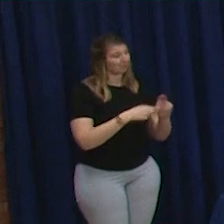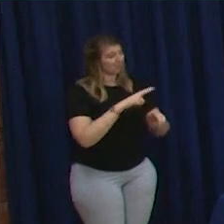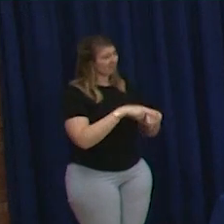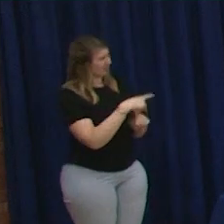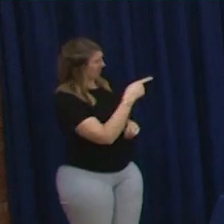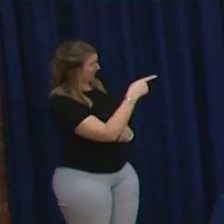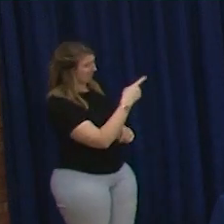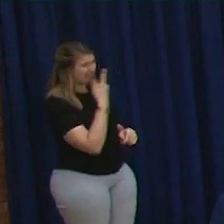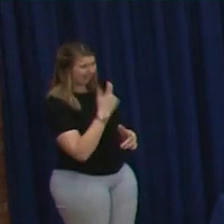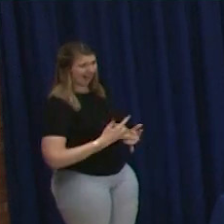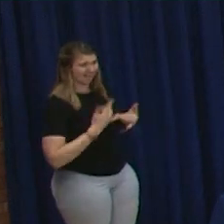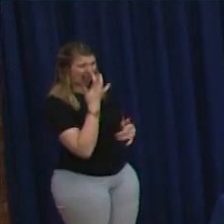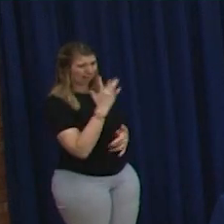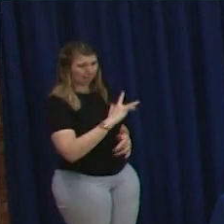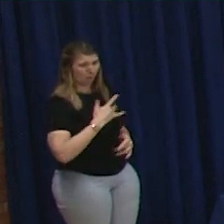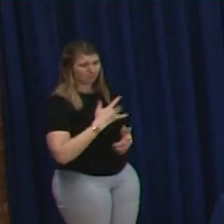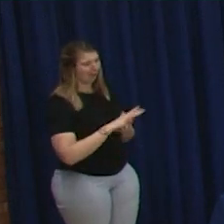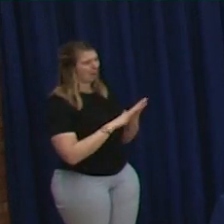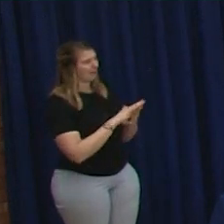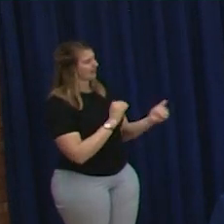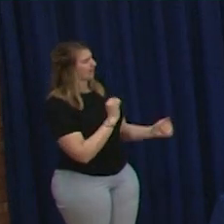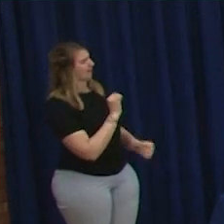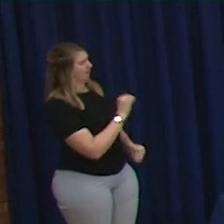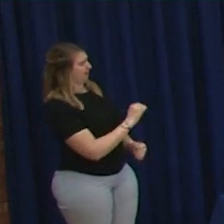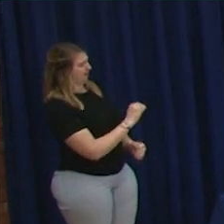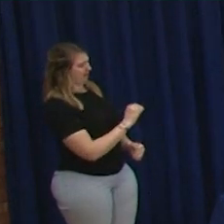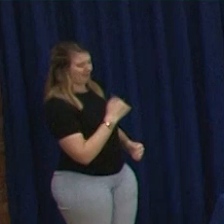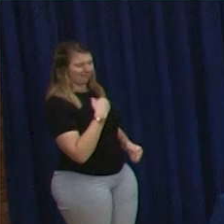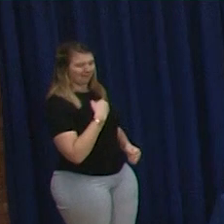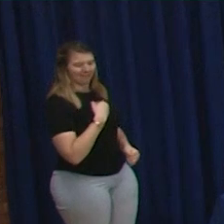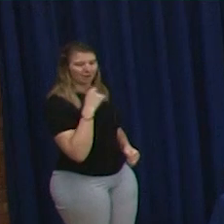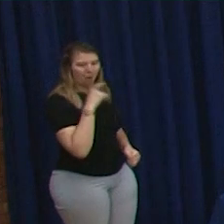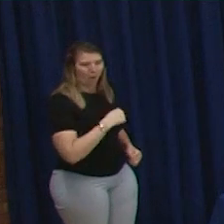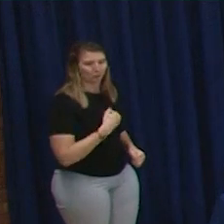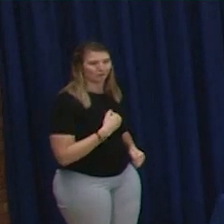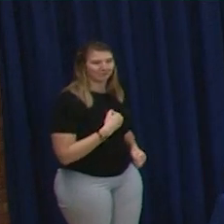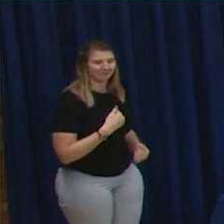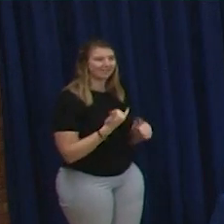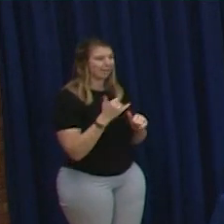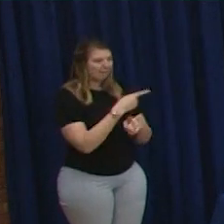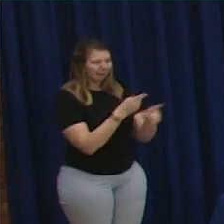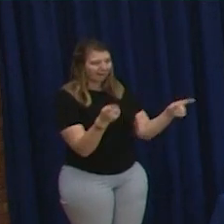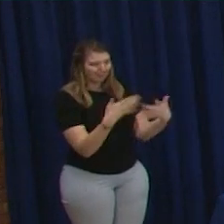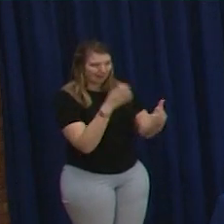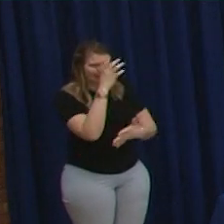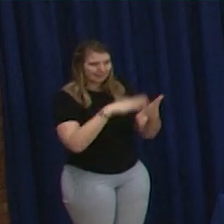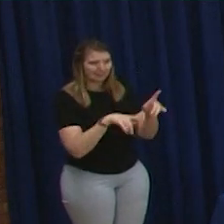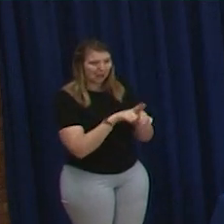this is something that most people can identify with, but if you are neurodiverse, if you have